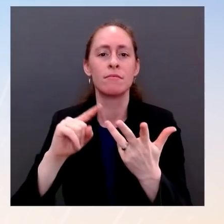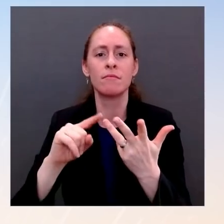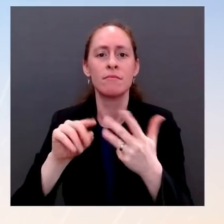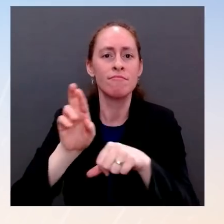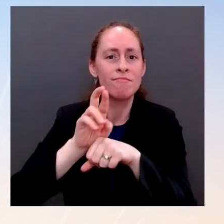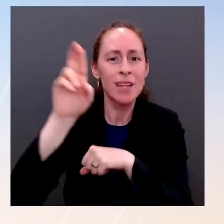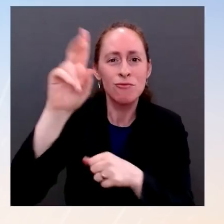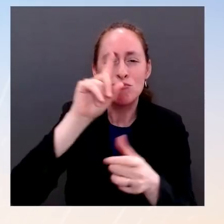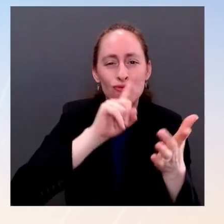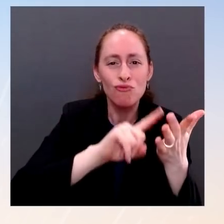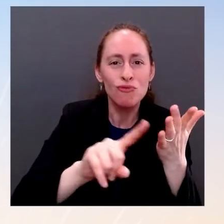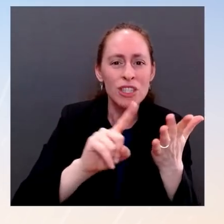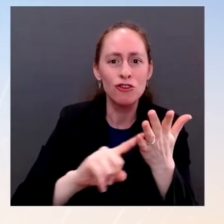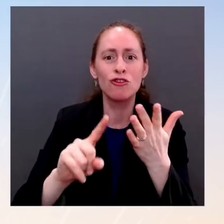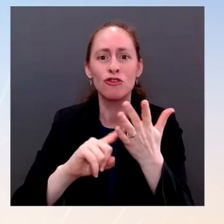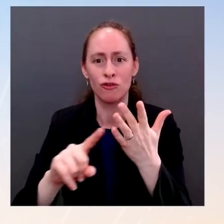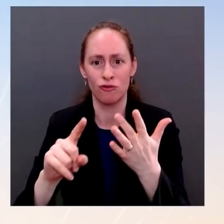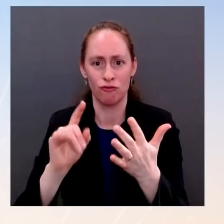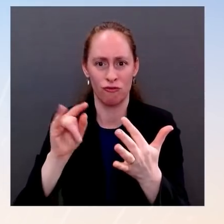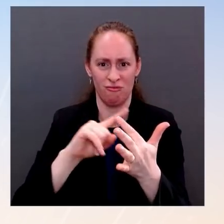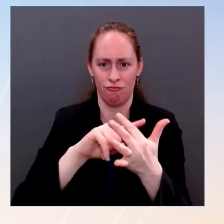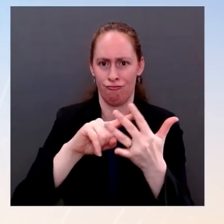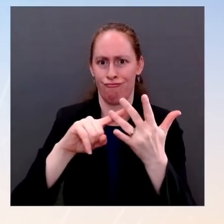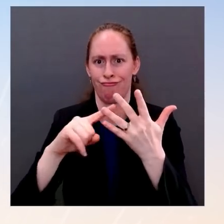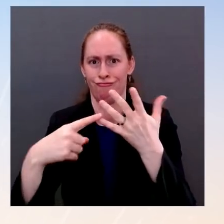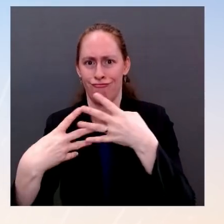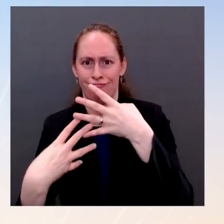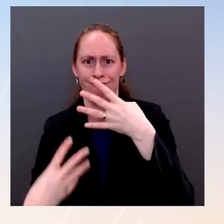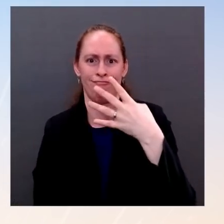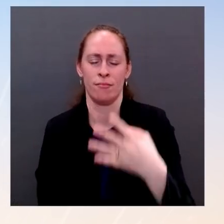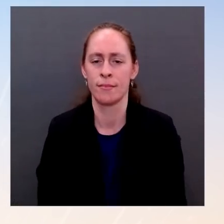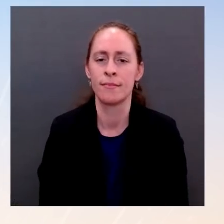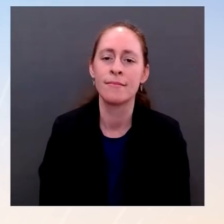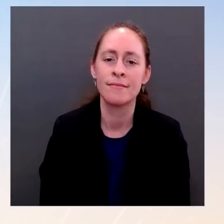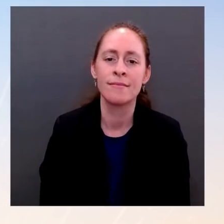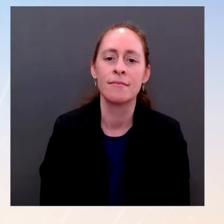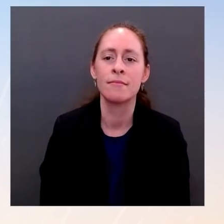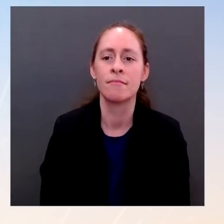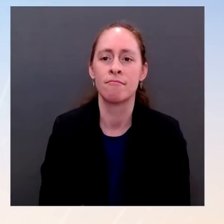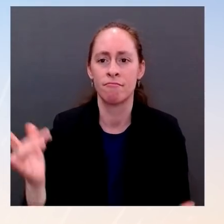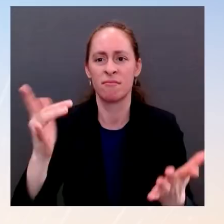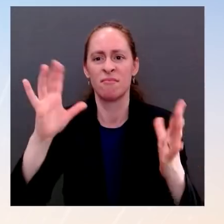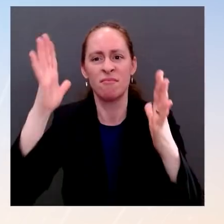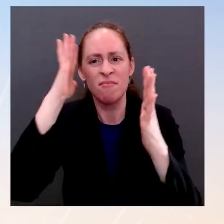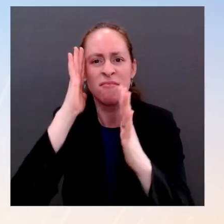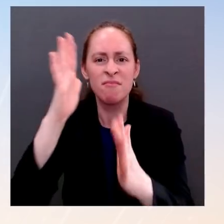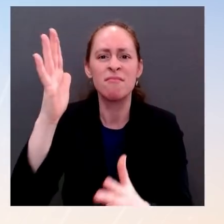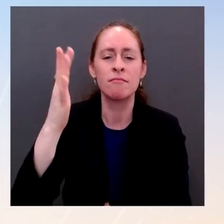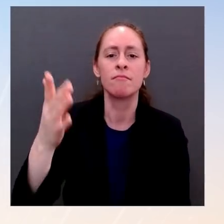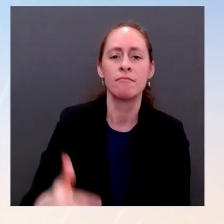So, there really is no ability for Russia to replace or compensate for the denial of these inputs from anywhere else, including China.